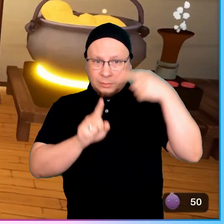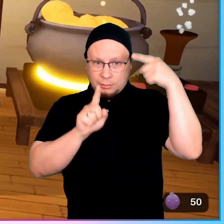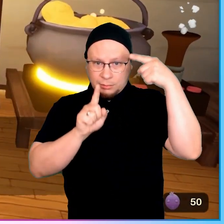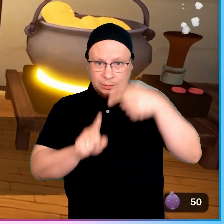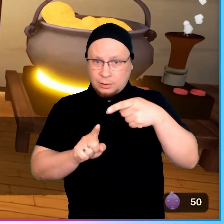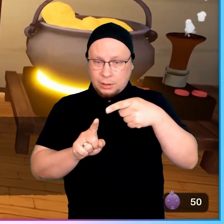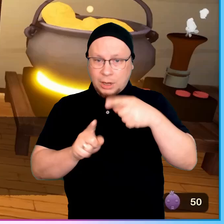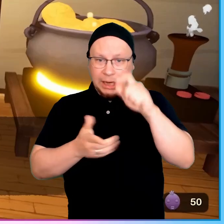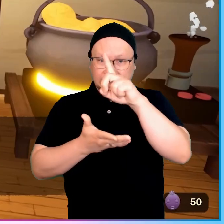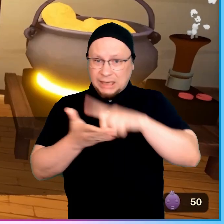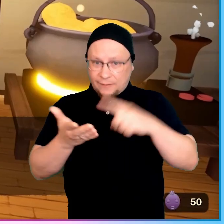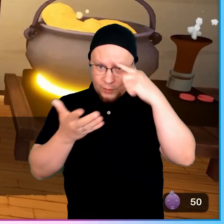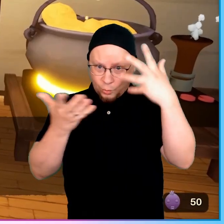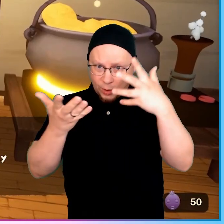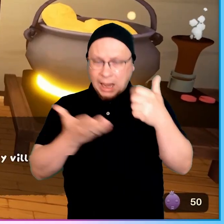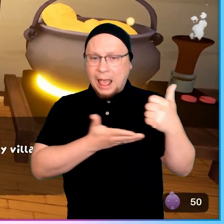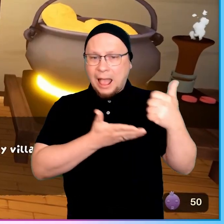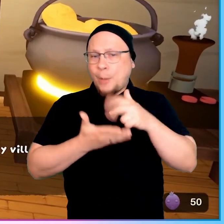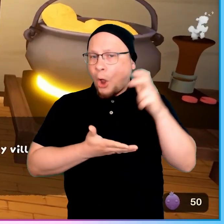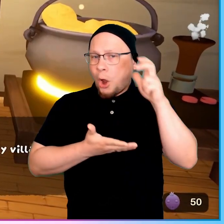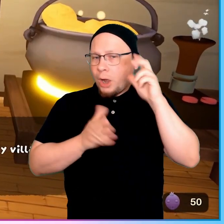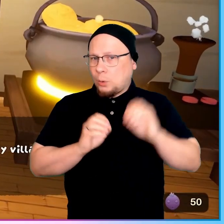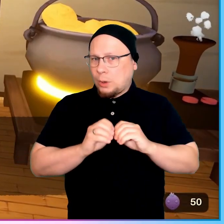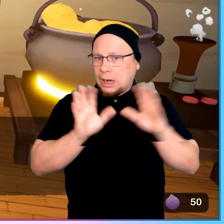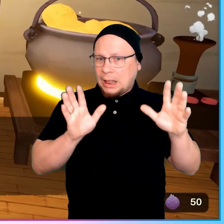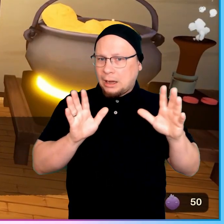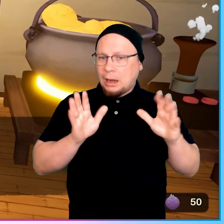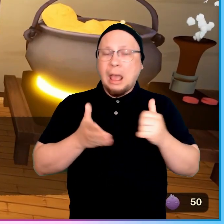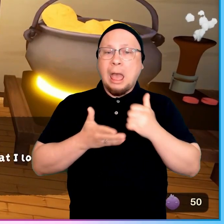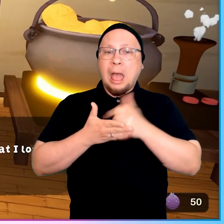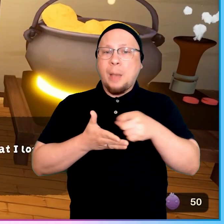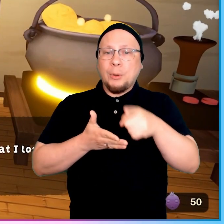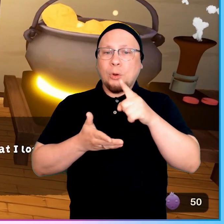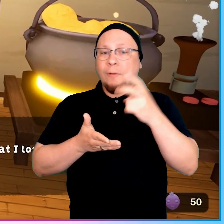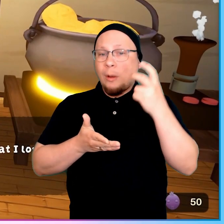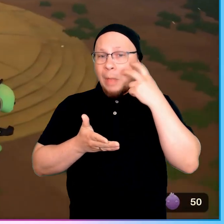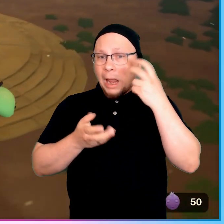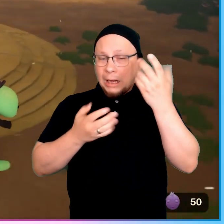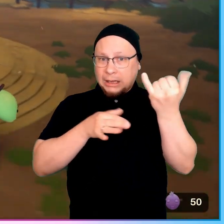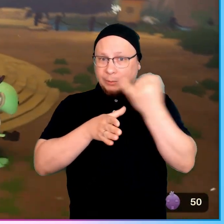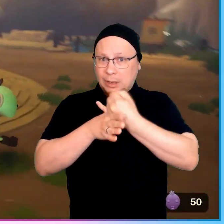allowing players to navigate with ease, and fully immerse themselves in the world of Wéko.